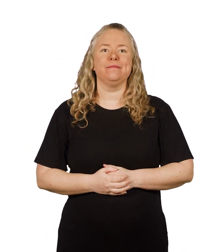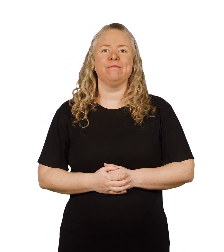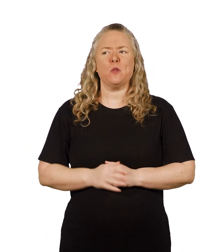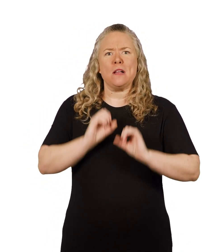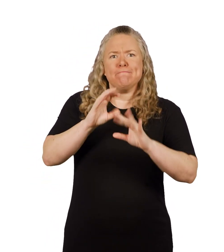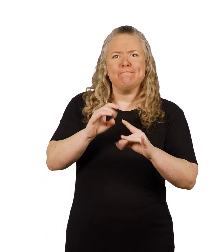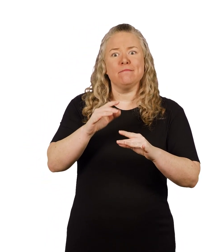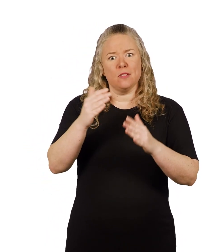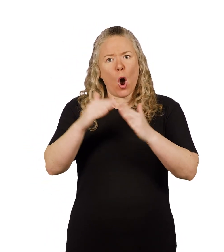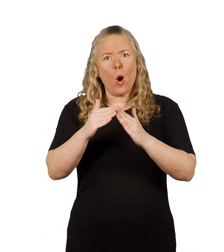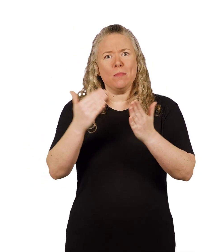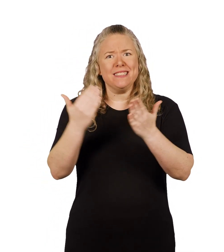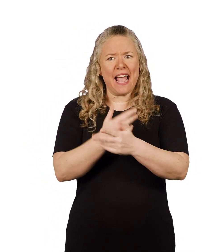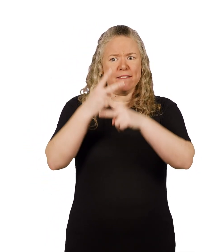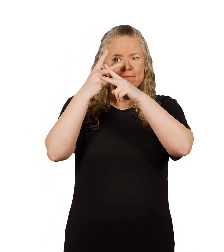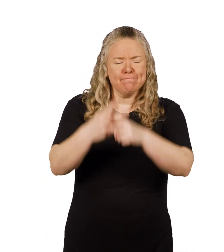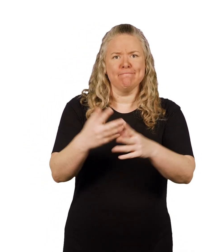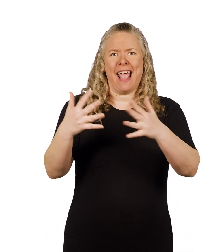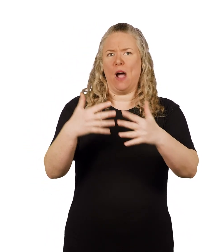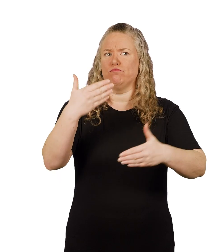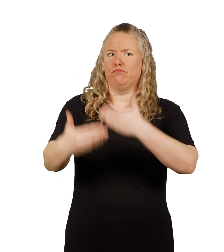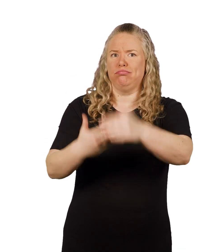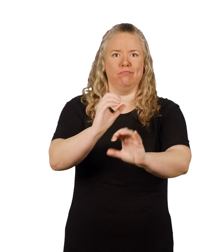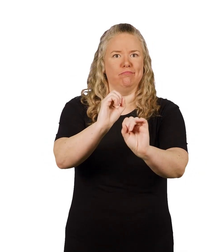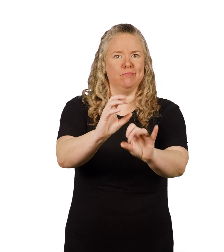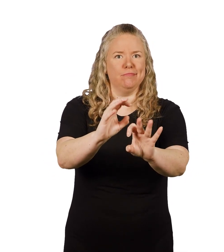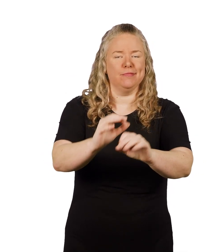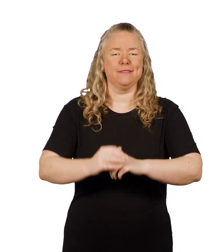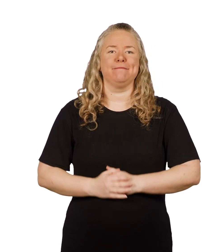look after yourself safely at home